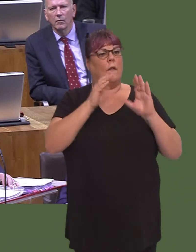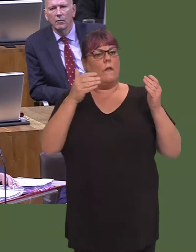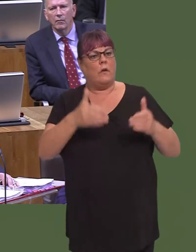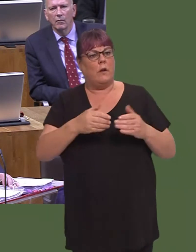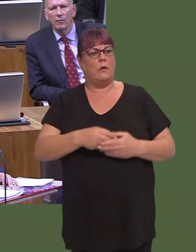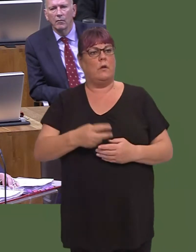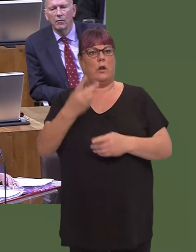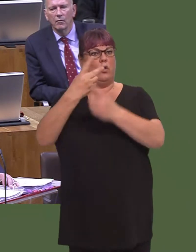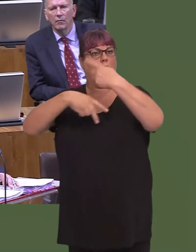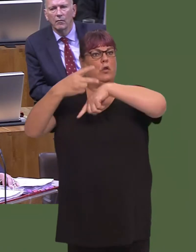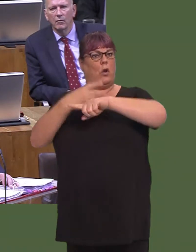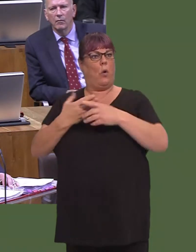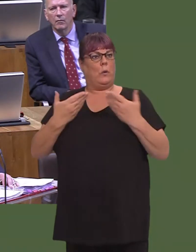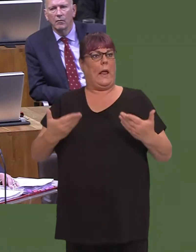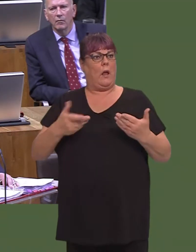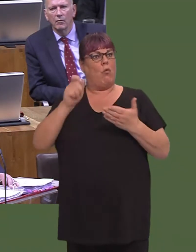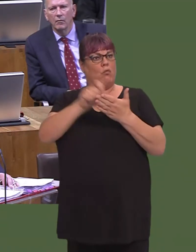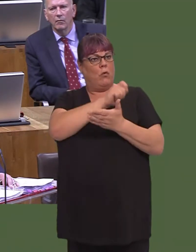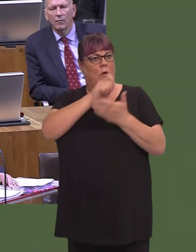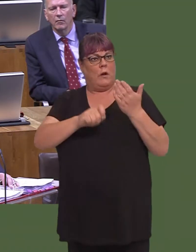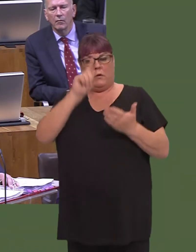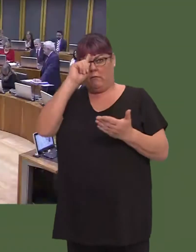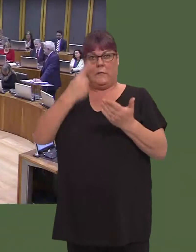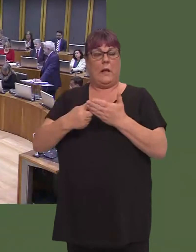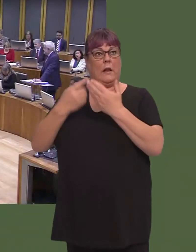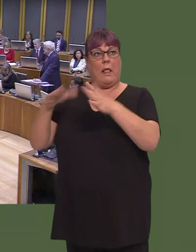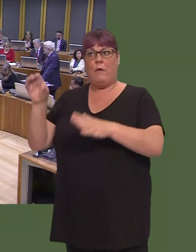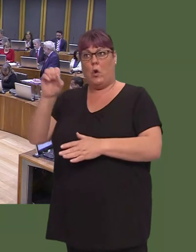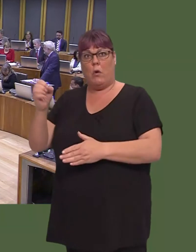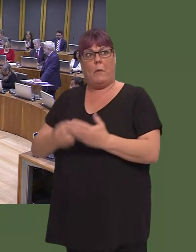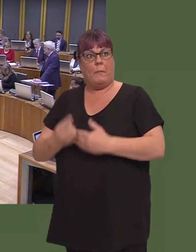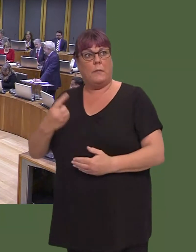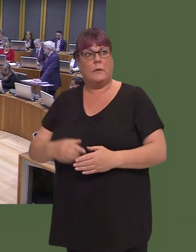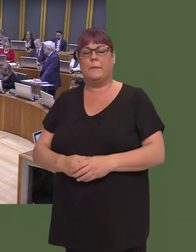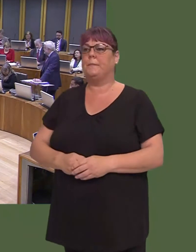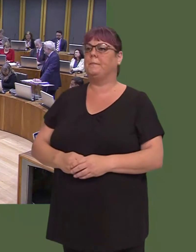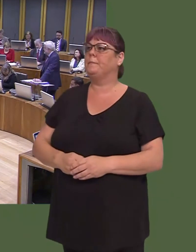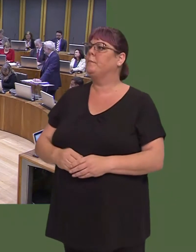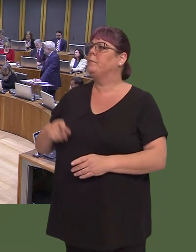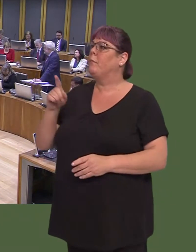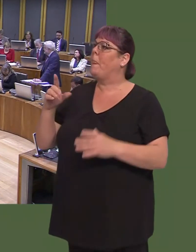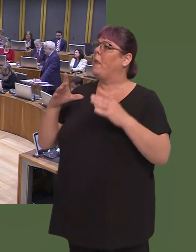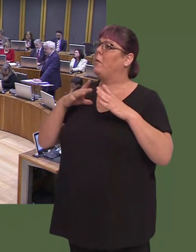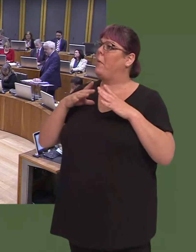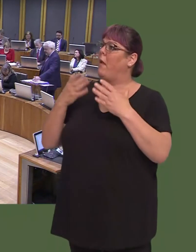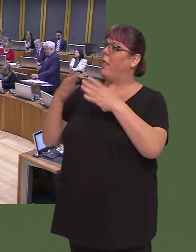It's one of the reasons why we saw so much homelessness that particularly began in the